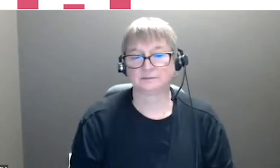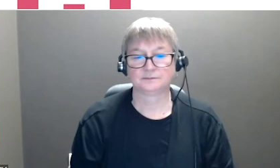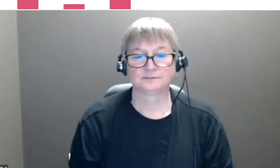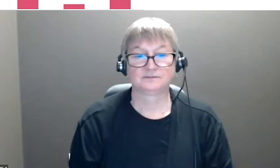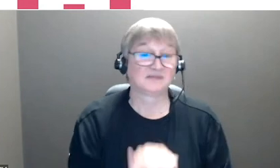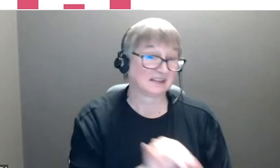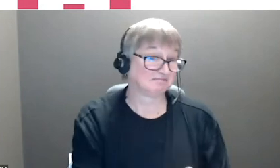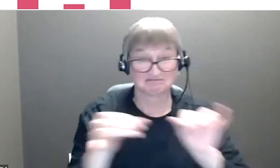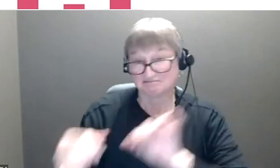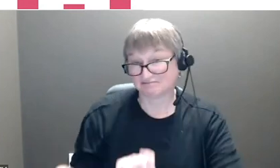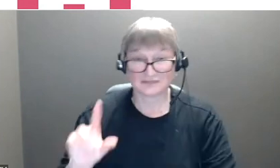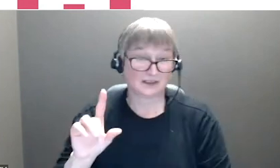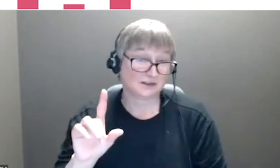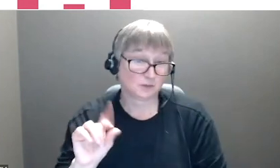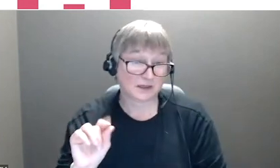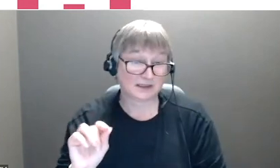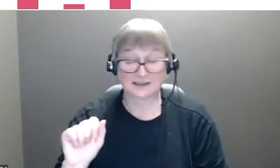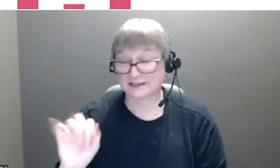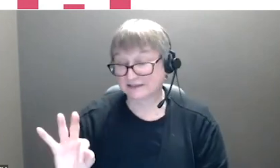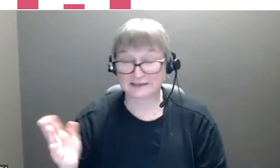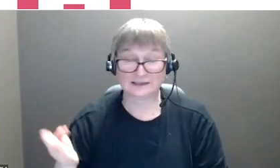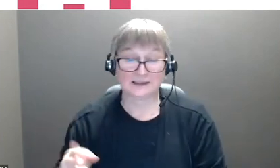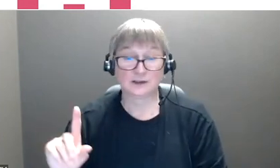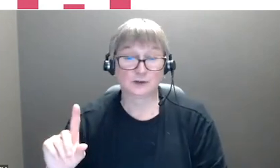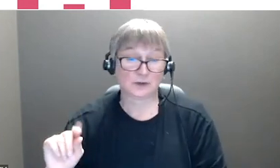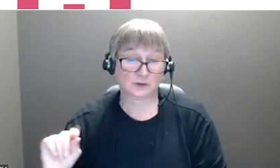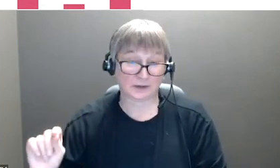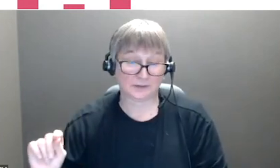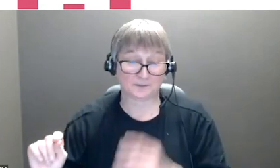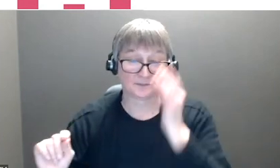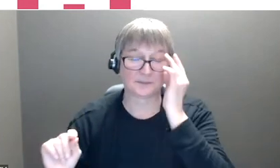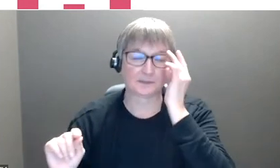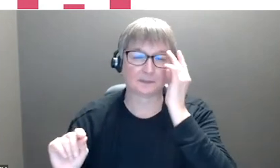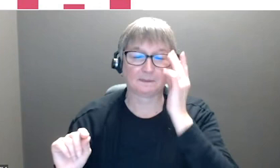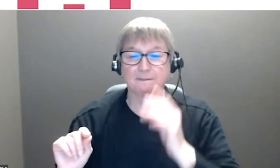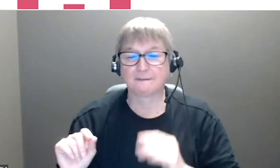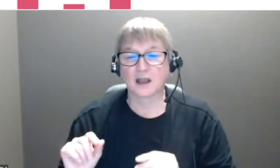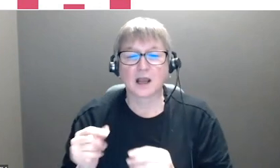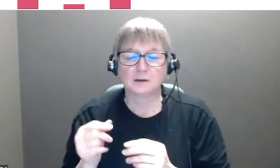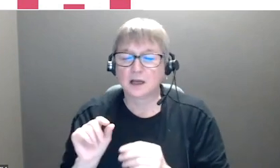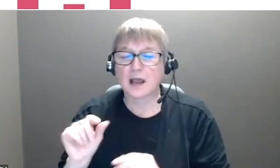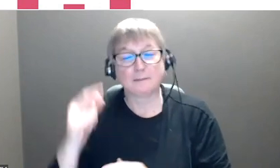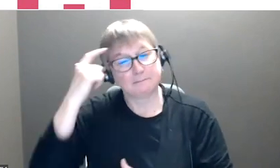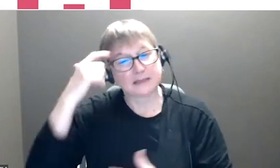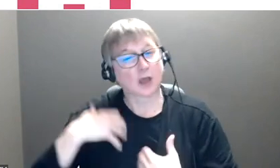with a slight increase of participants who reported mental health, up to 36 percent in